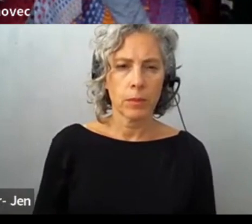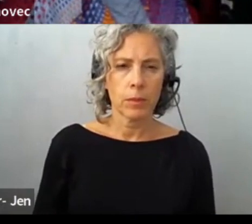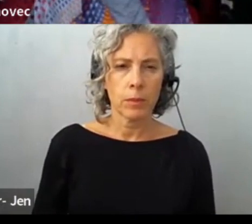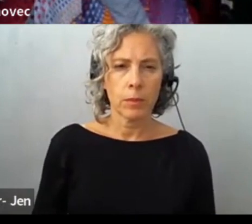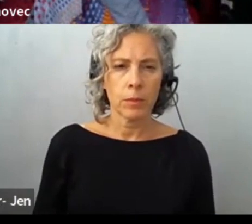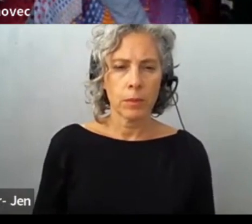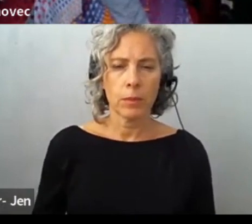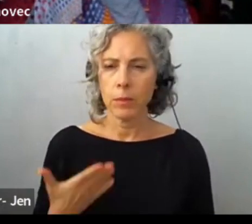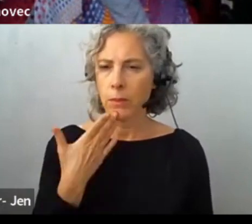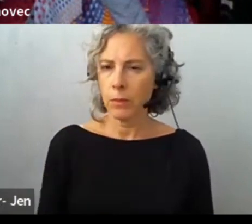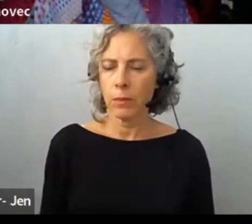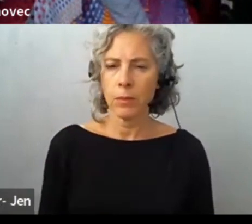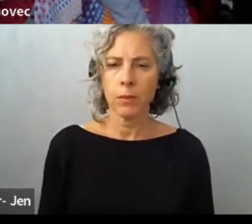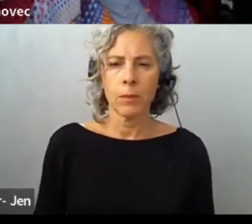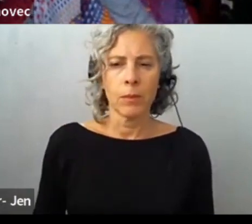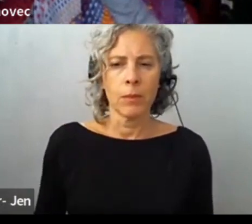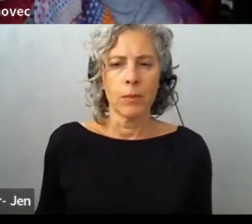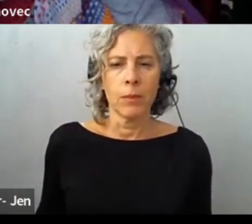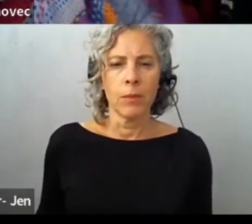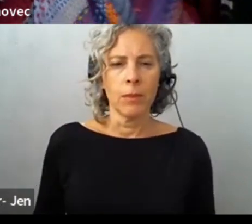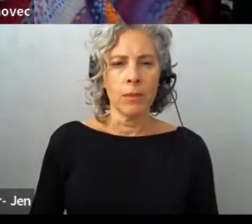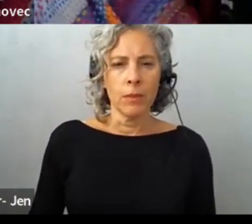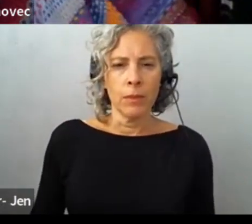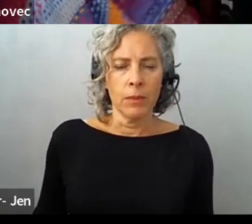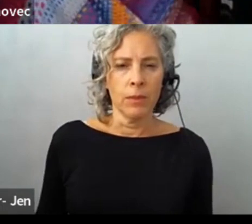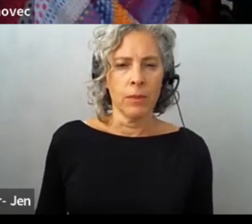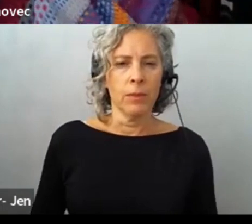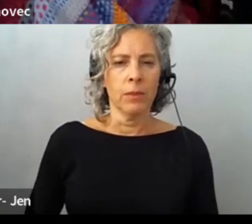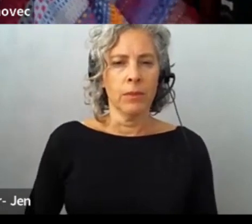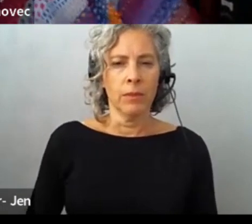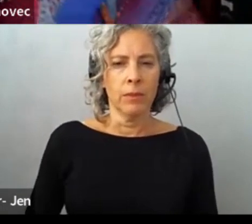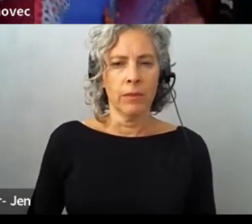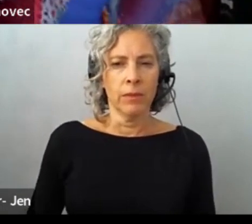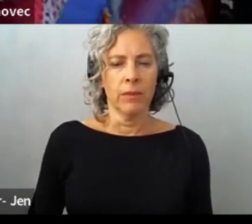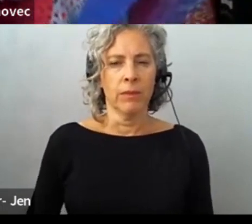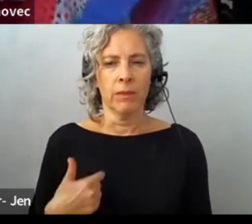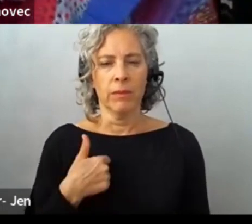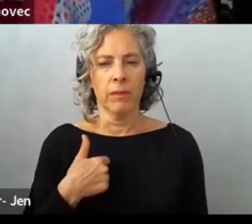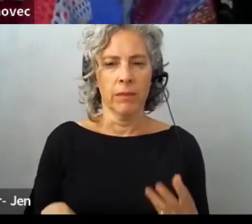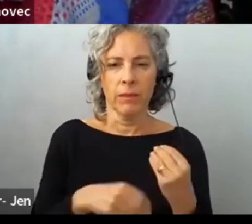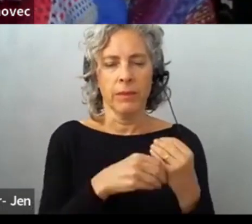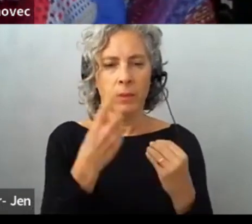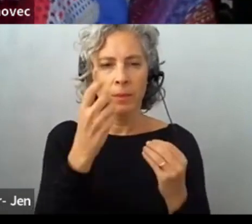Alixe Bonardi: thank you. We're gonna squeeze in just one more,